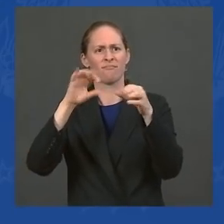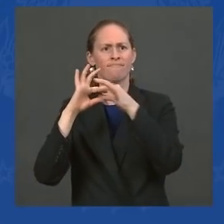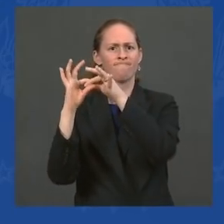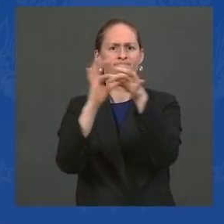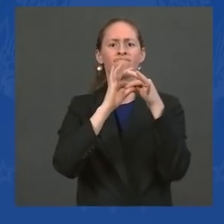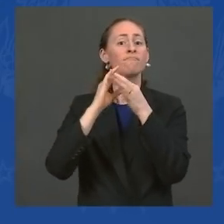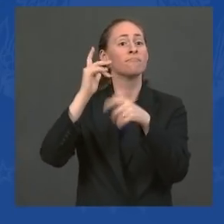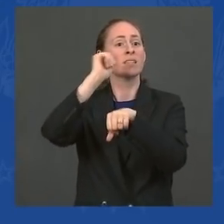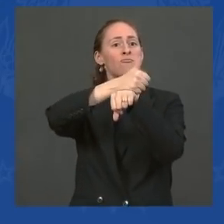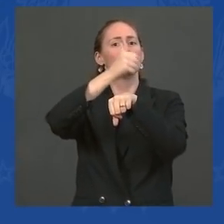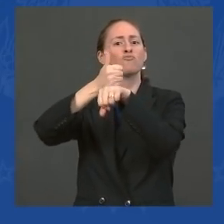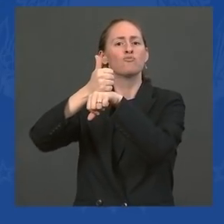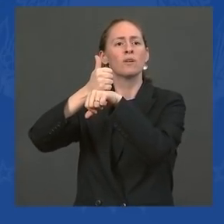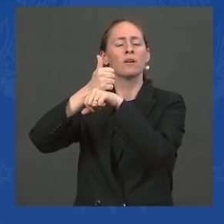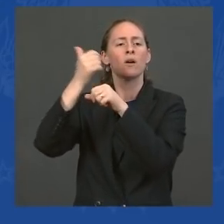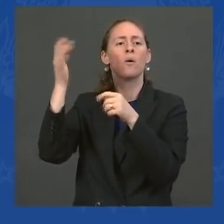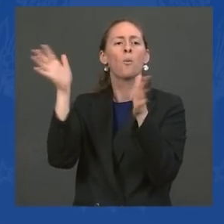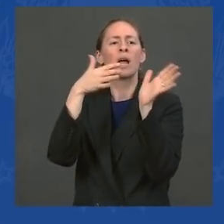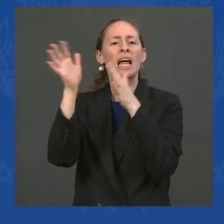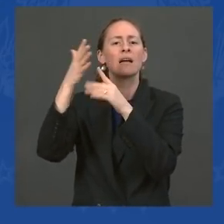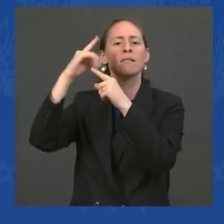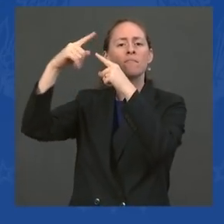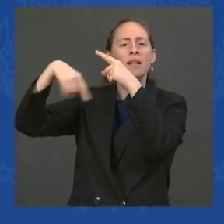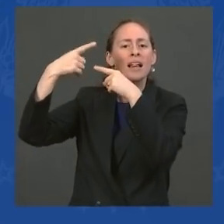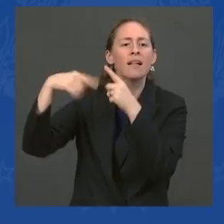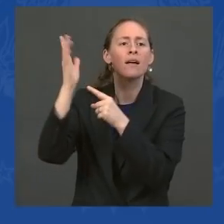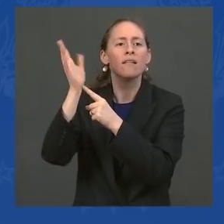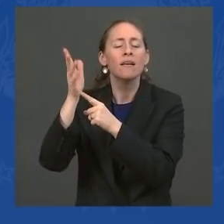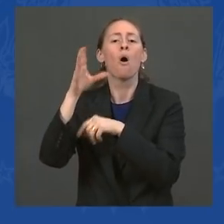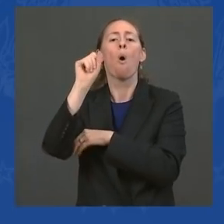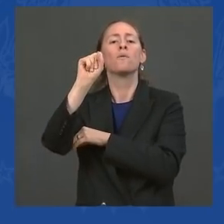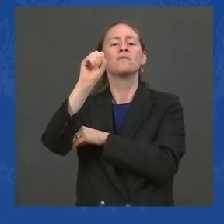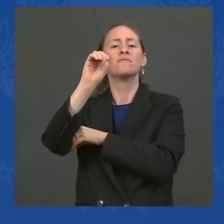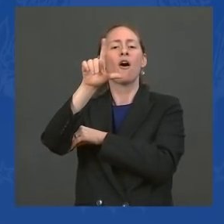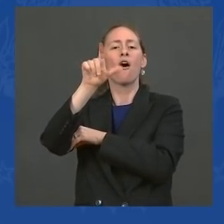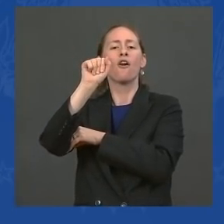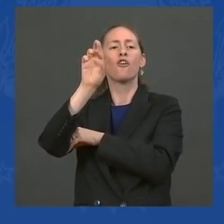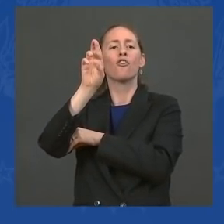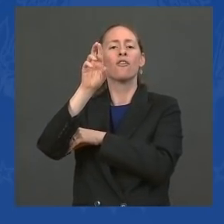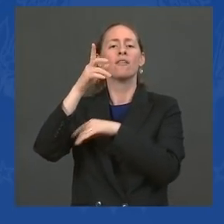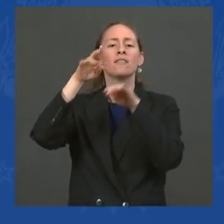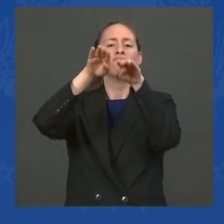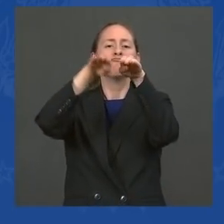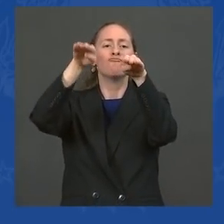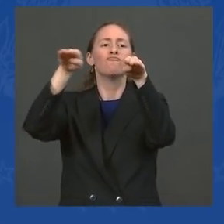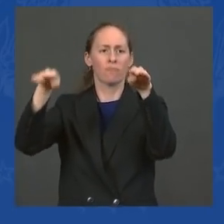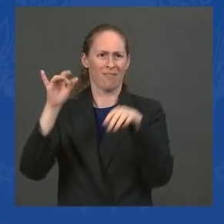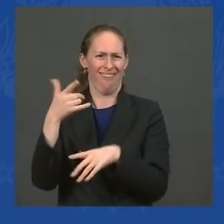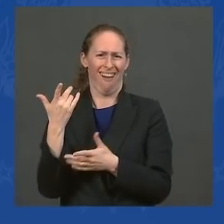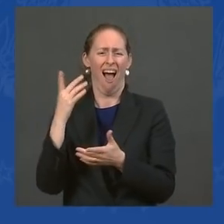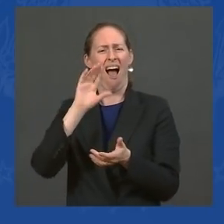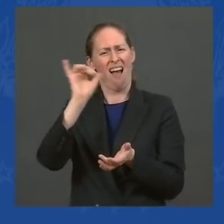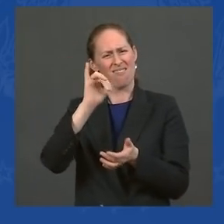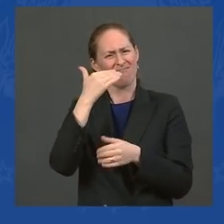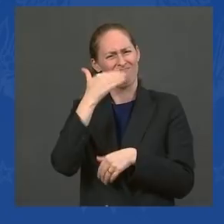and create good paying union jobs all along the way and implementing these innovative climate solutions.